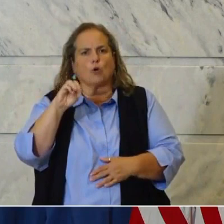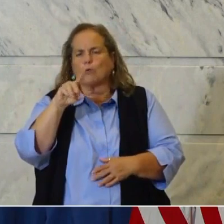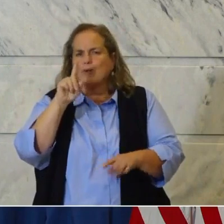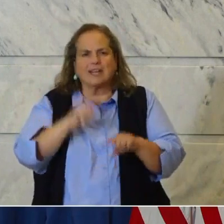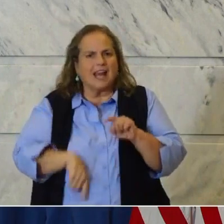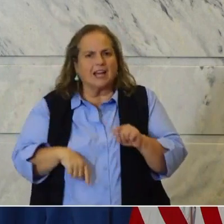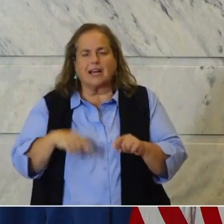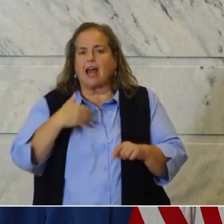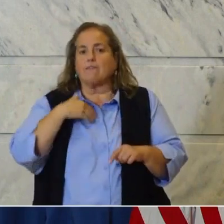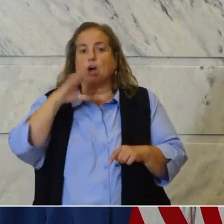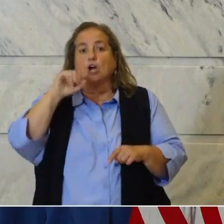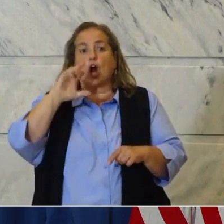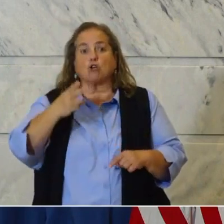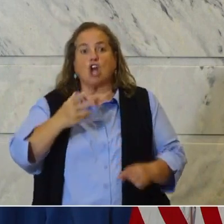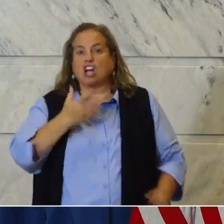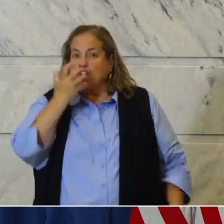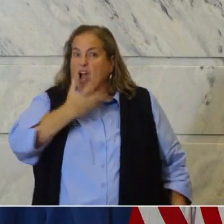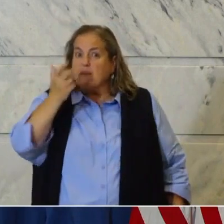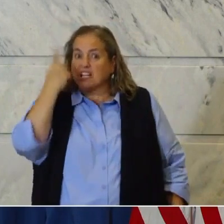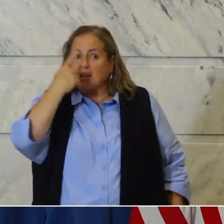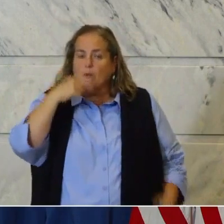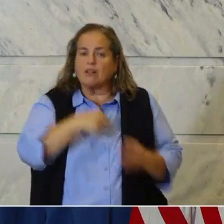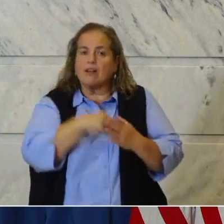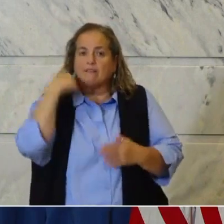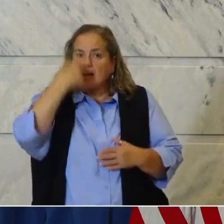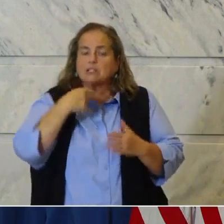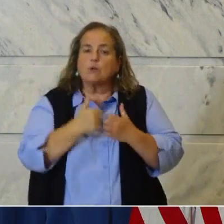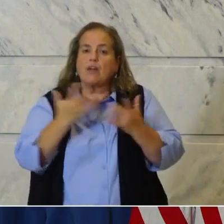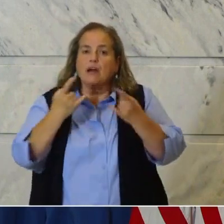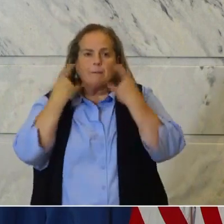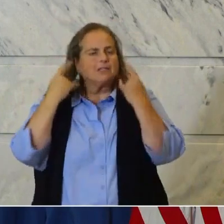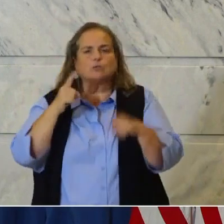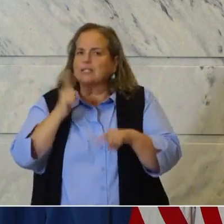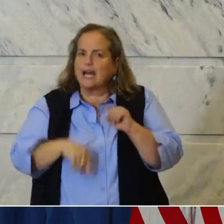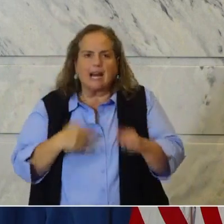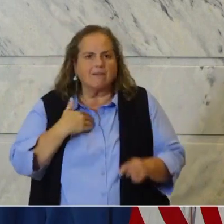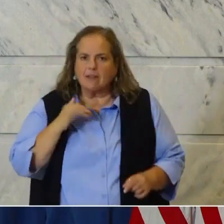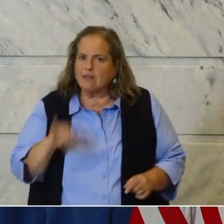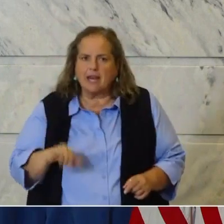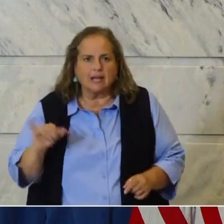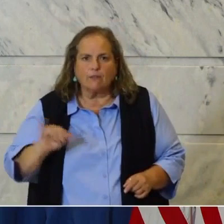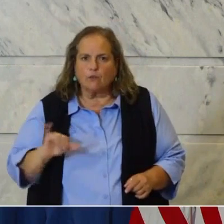somebody's face in a positive way. Of course, that can't happen either. We